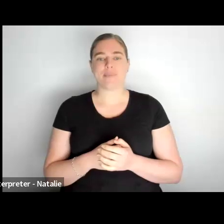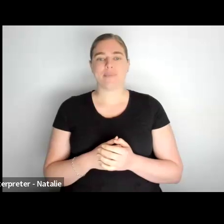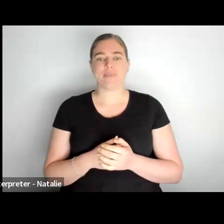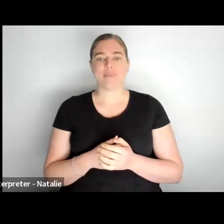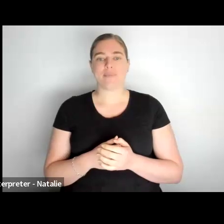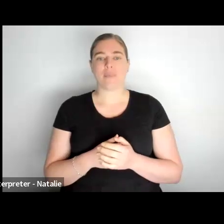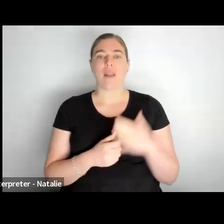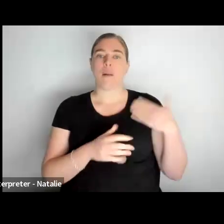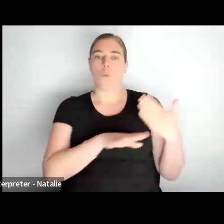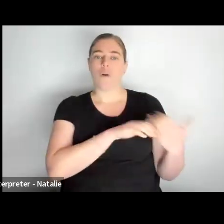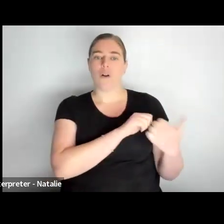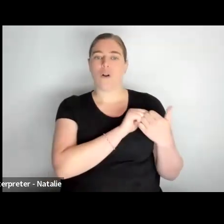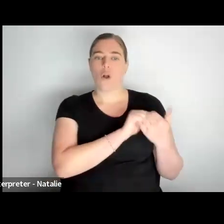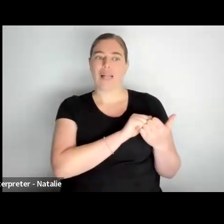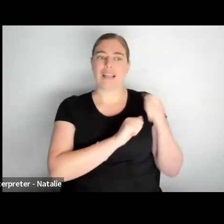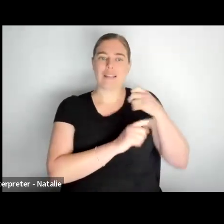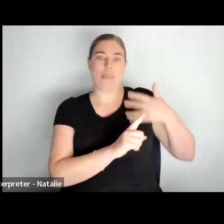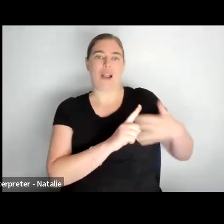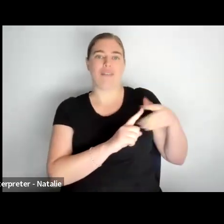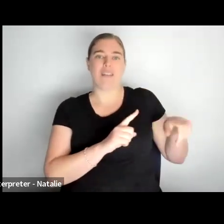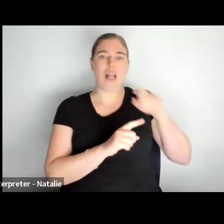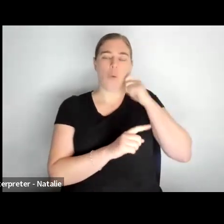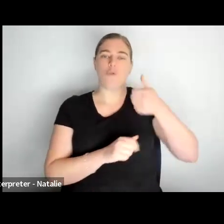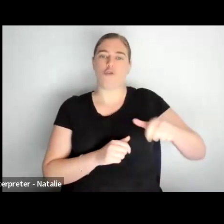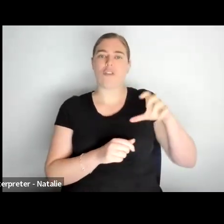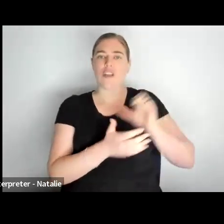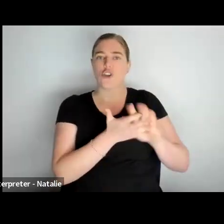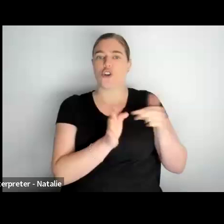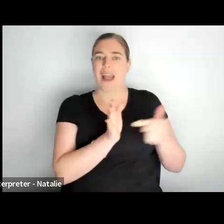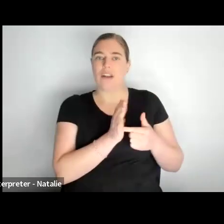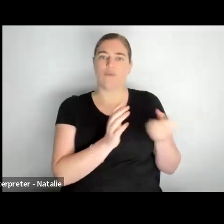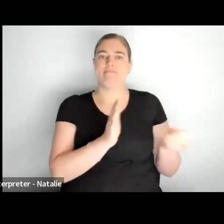my colleagues lurking in the background will be using the chat function to post handy links and